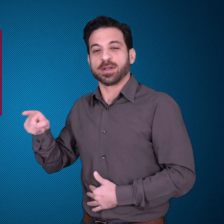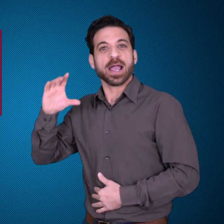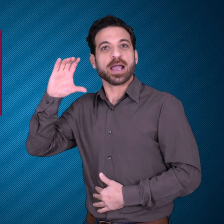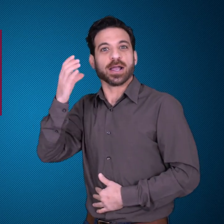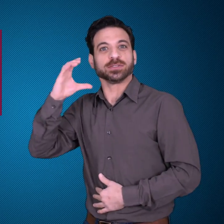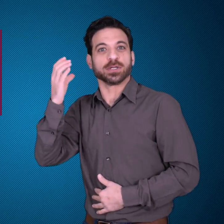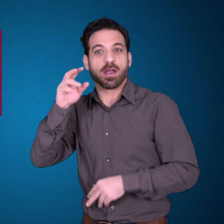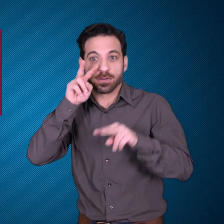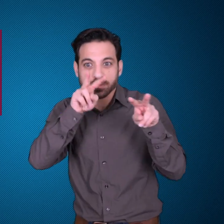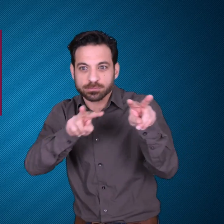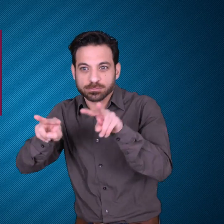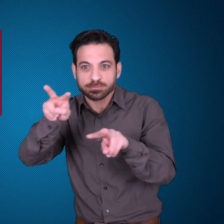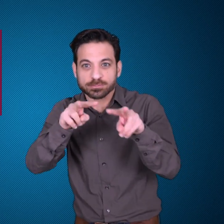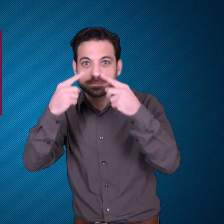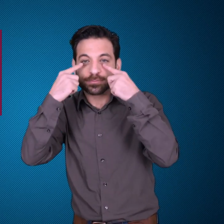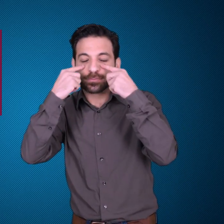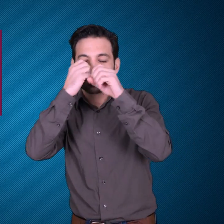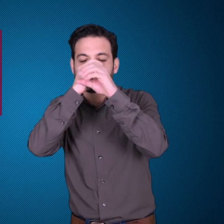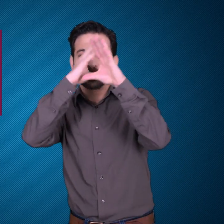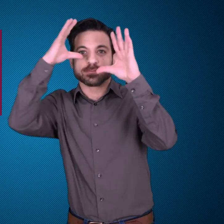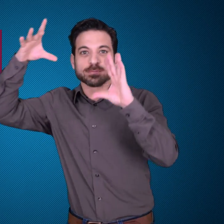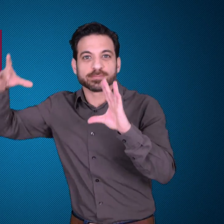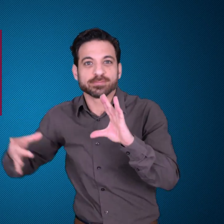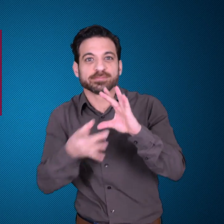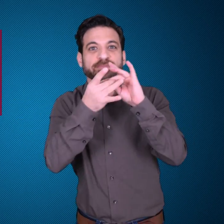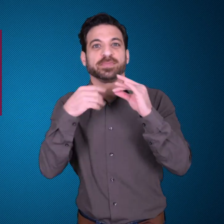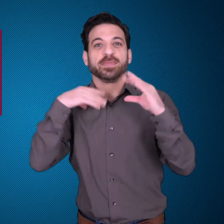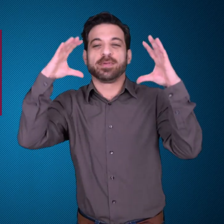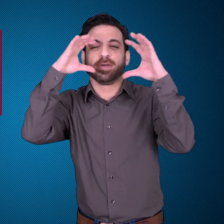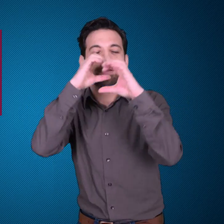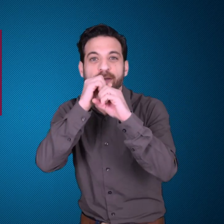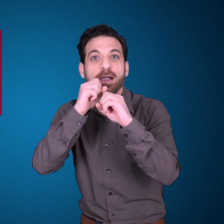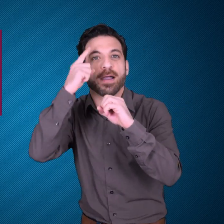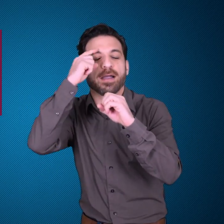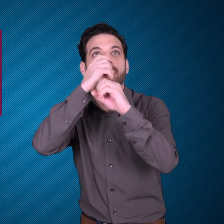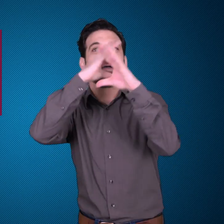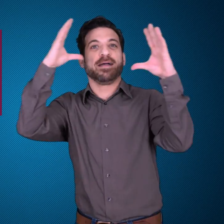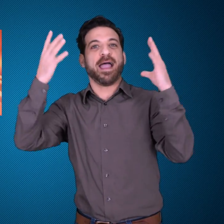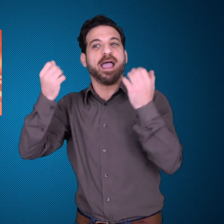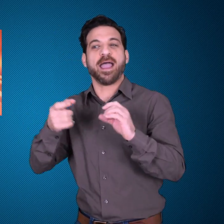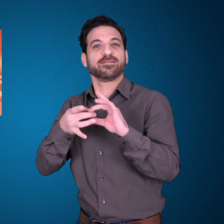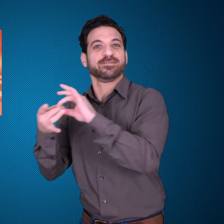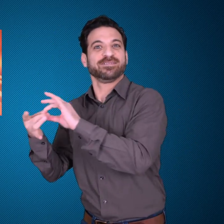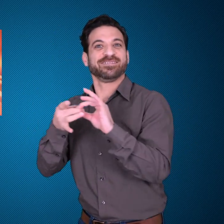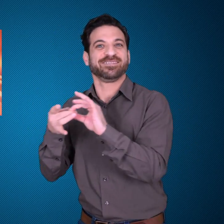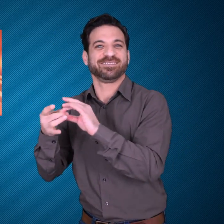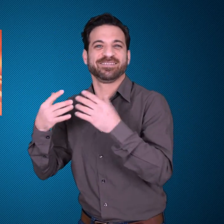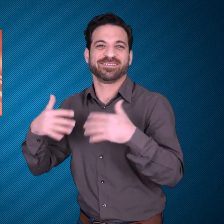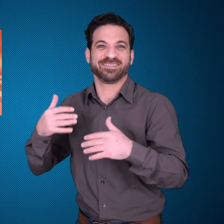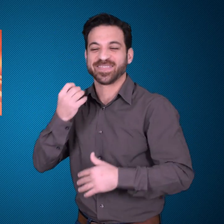to see the game through the eyes of